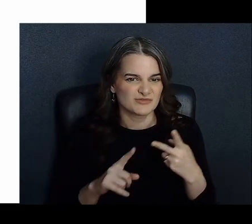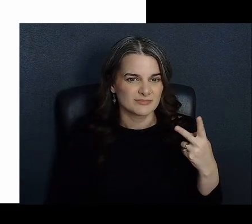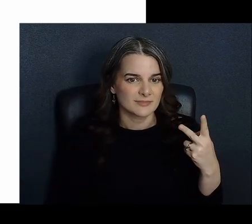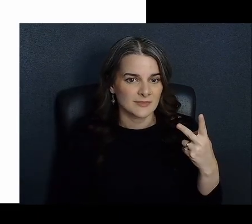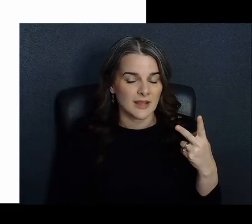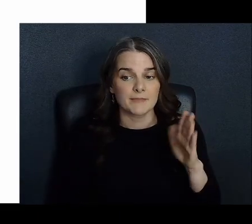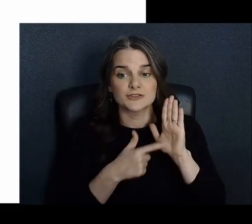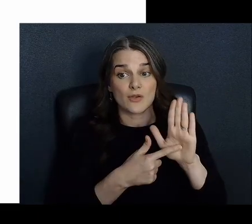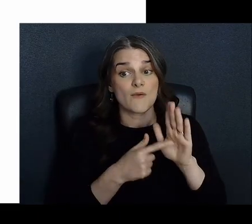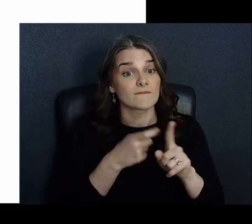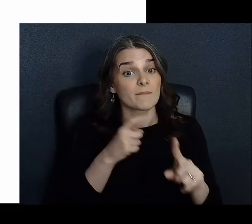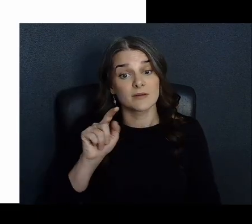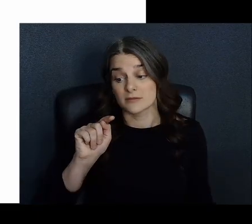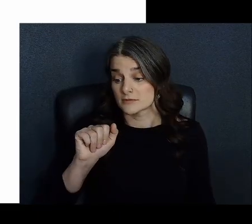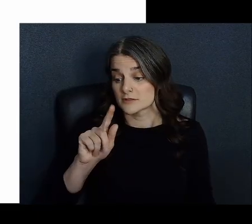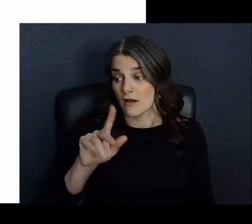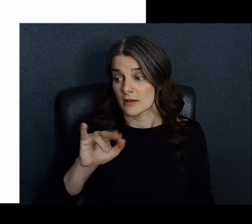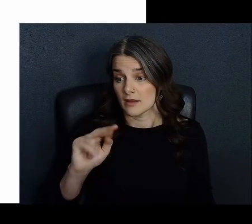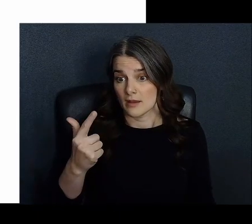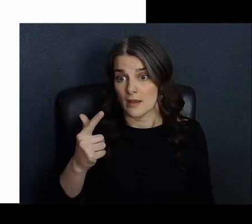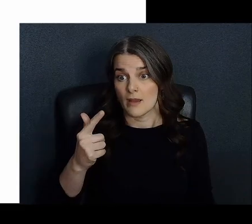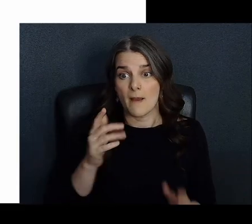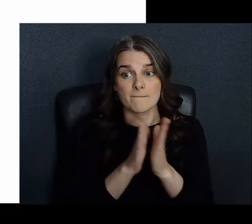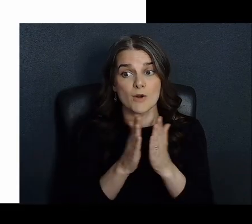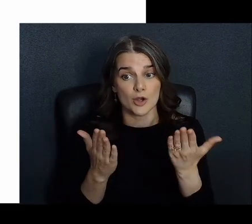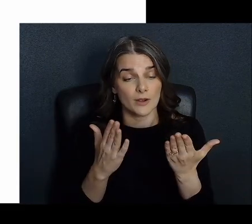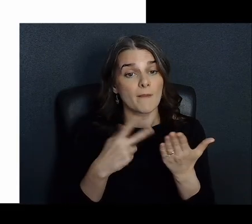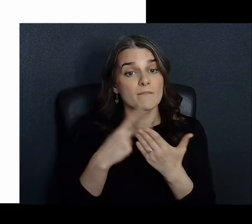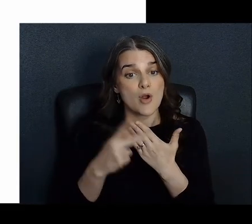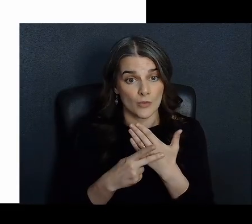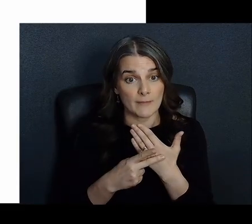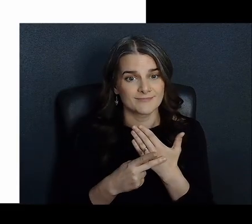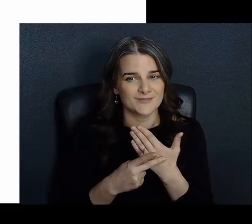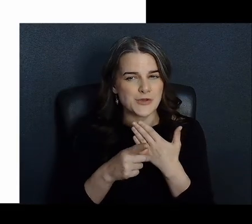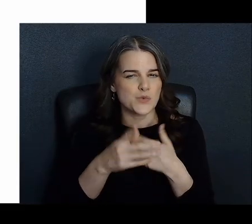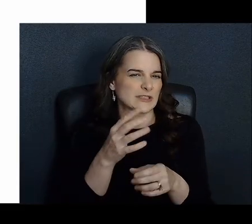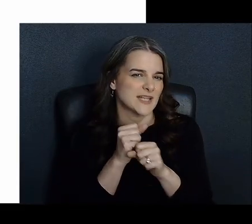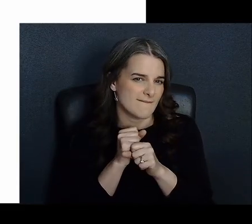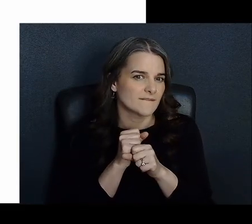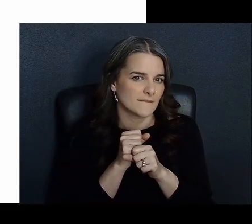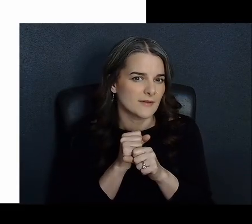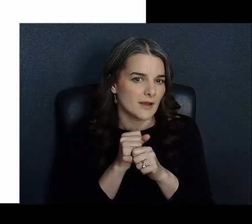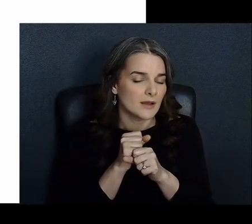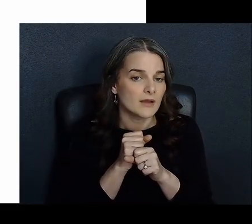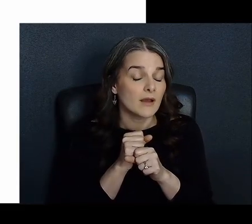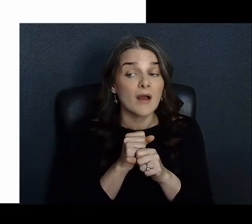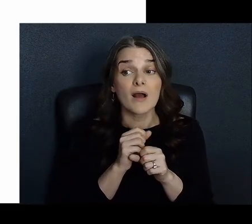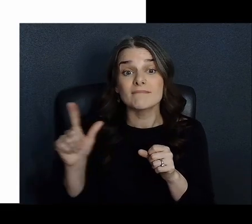program that you receive. And this is, again, provided by the library service.